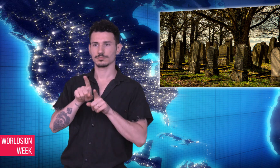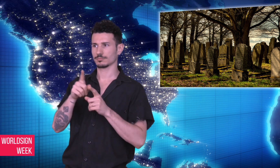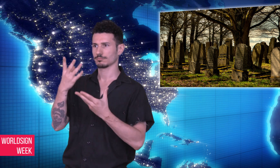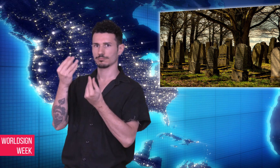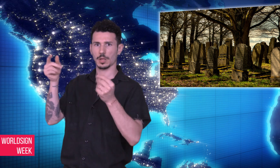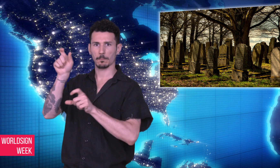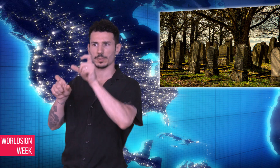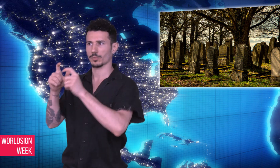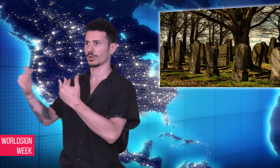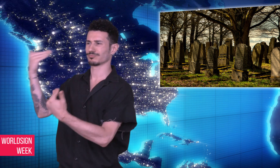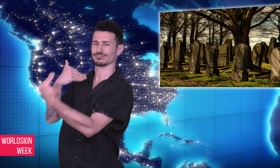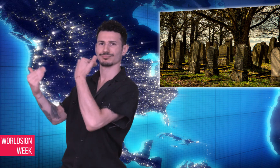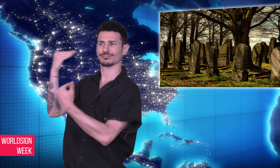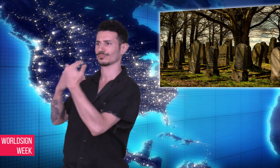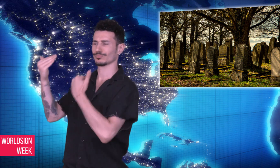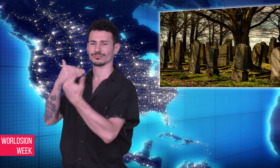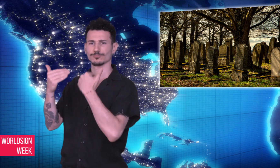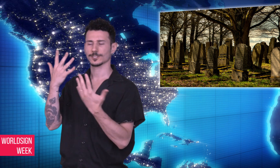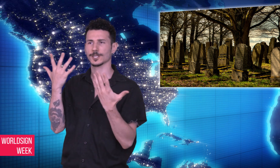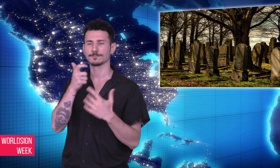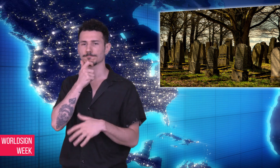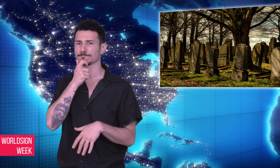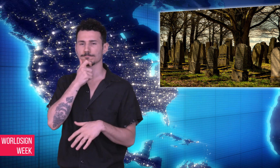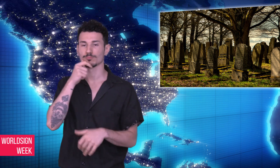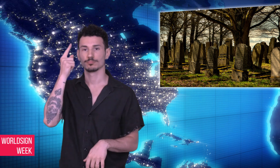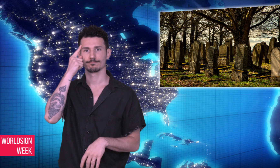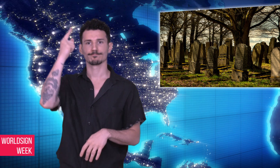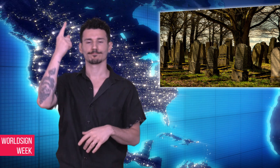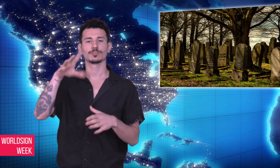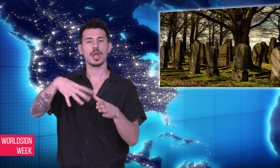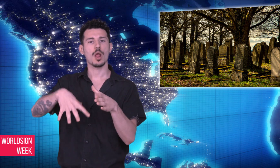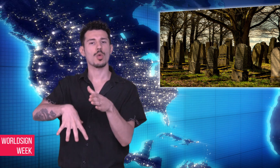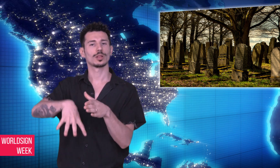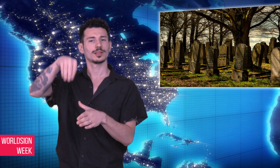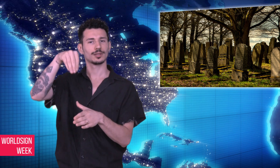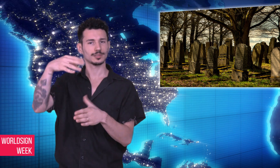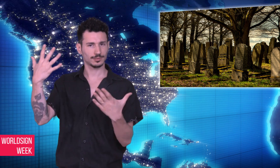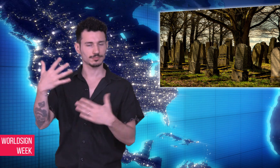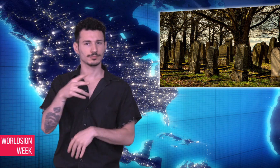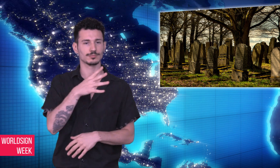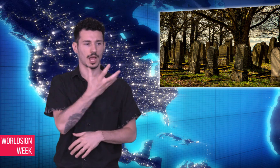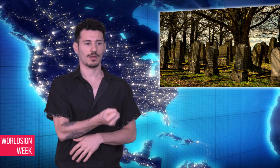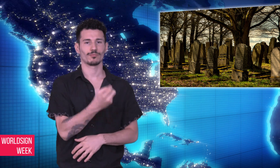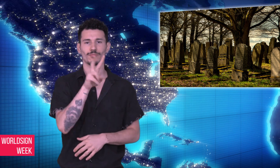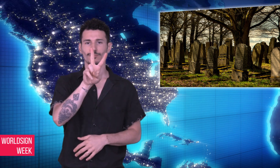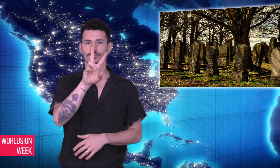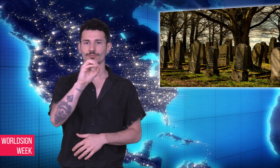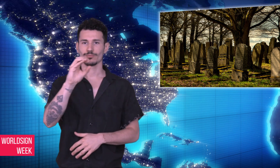from 490 to 760 euros, with the